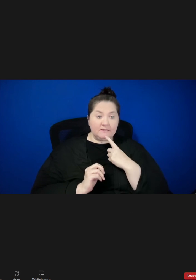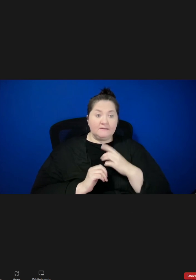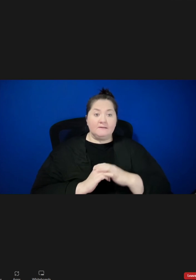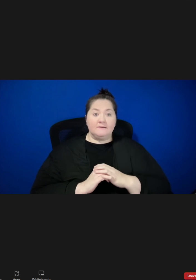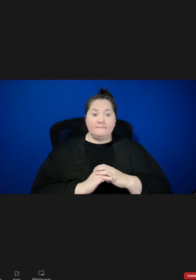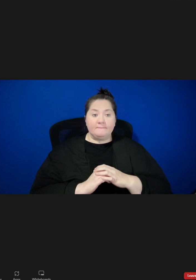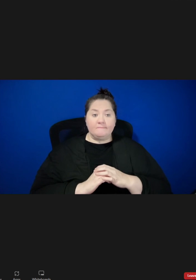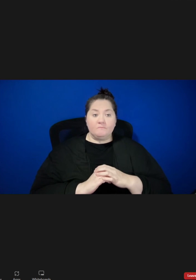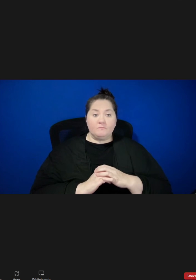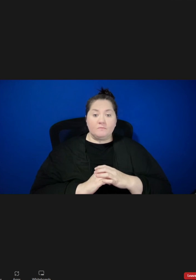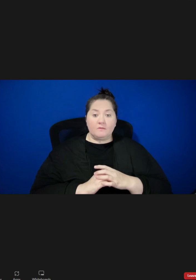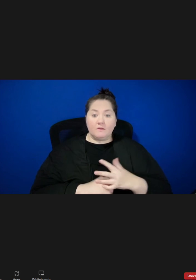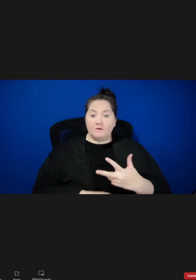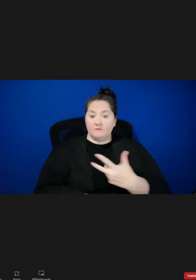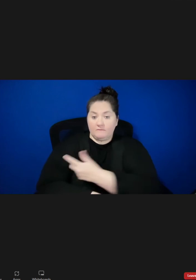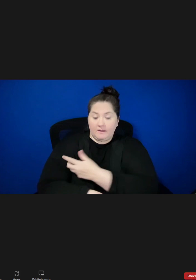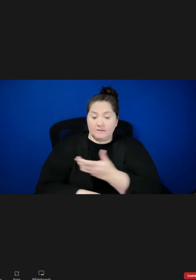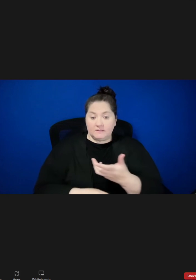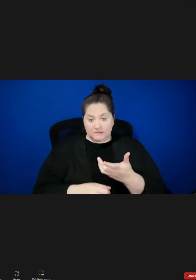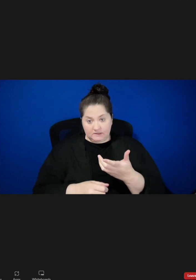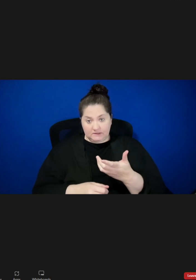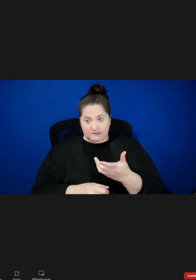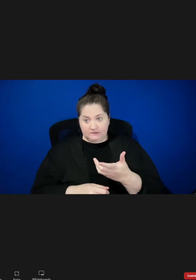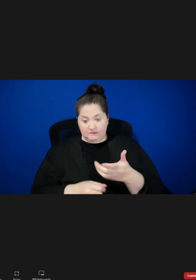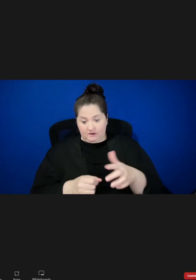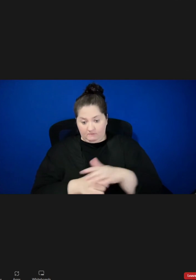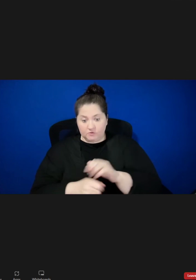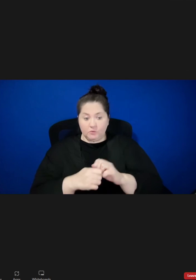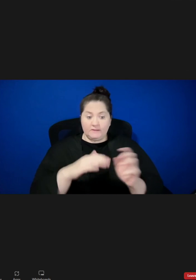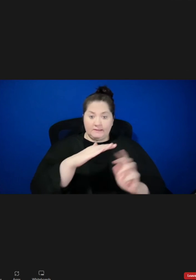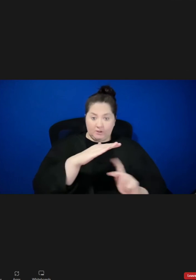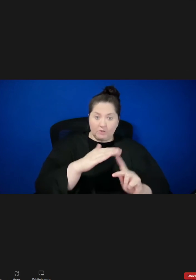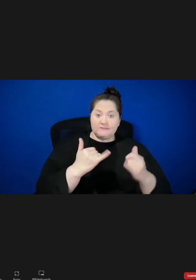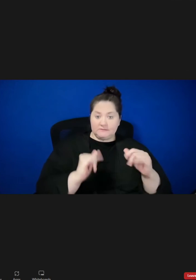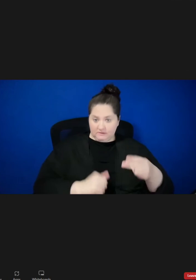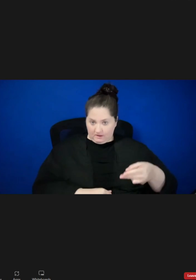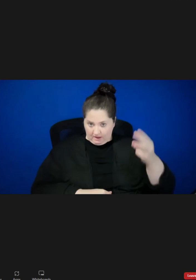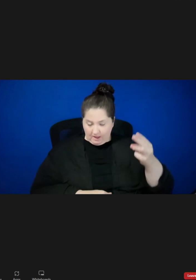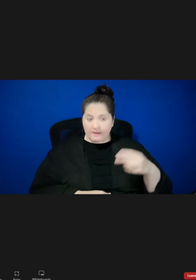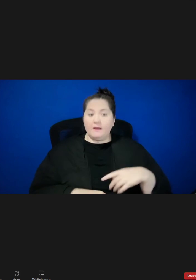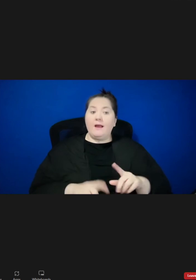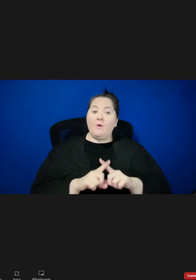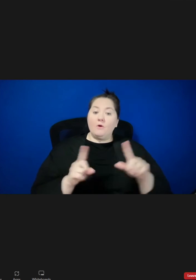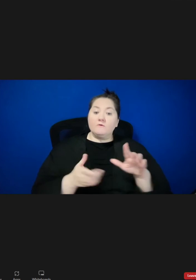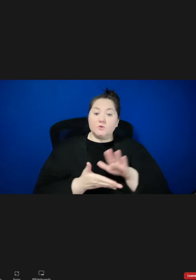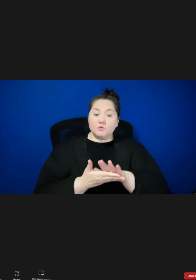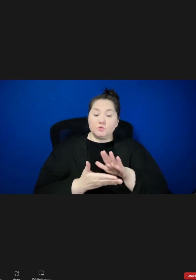vaccination coverage among kindergartners remains high. However, schools can improve coverage by